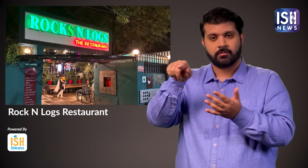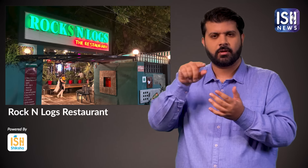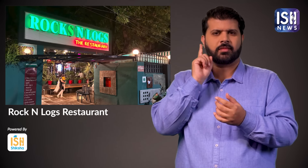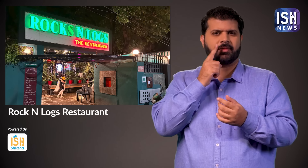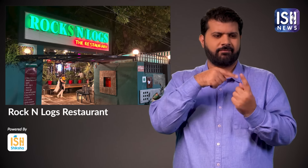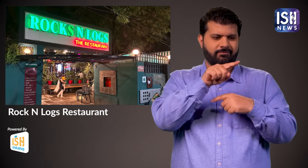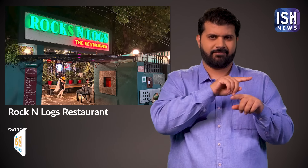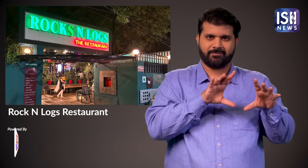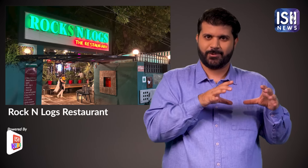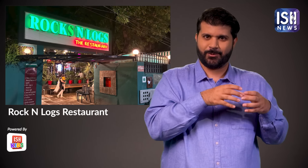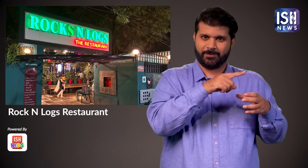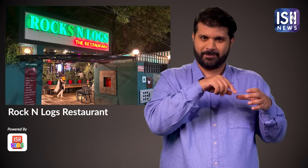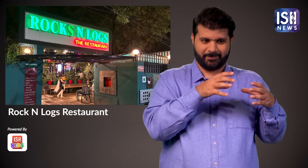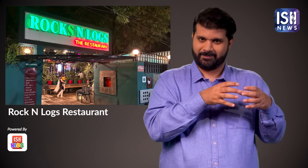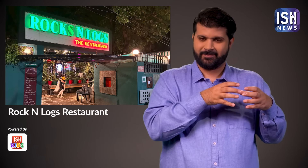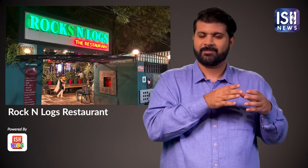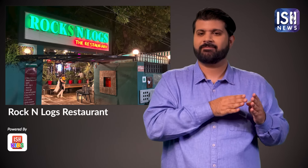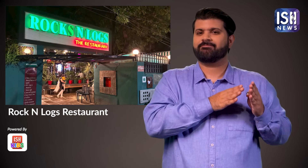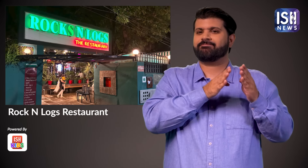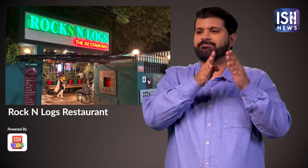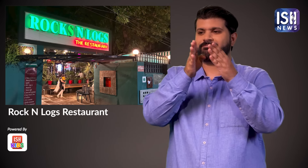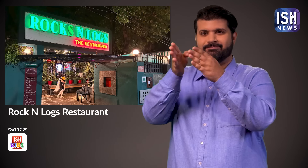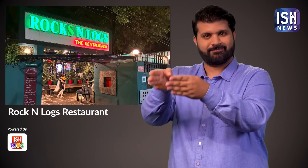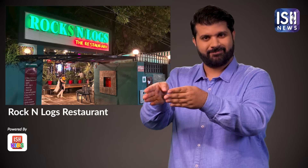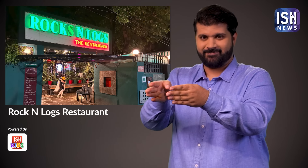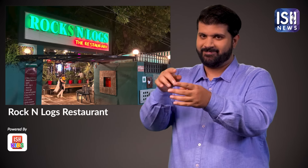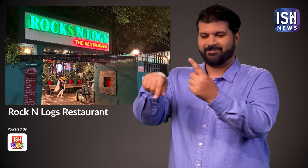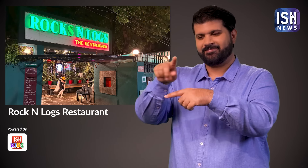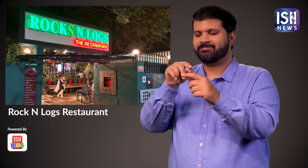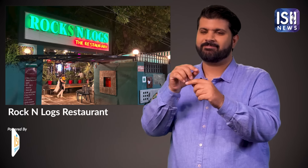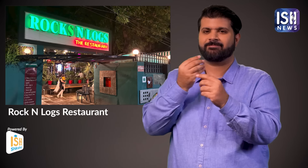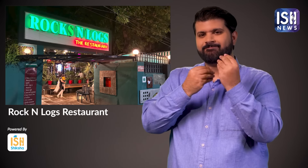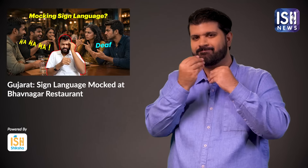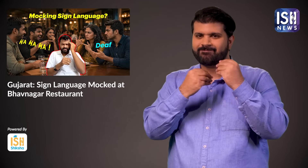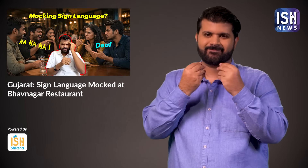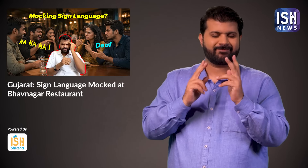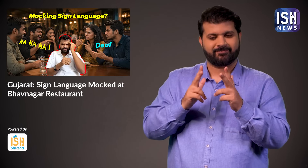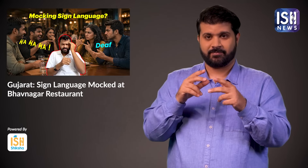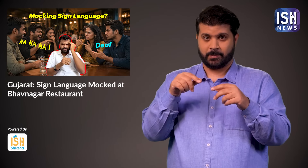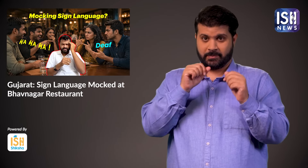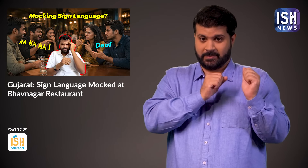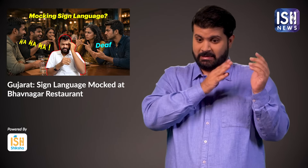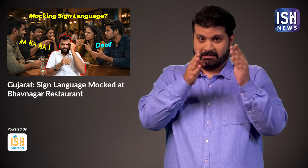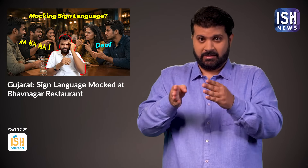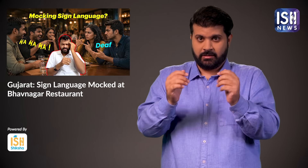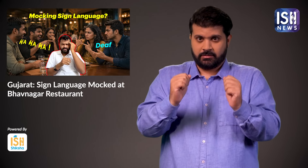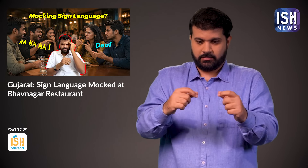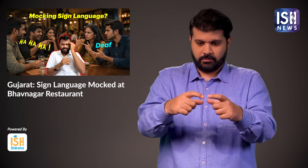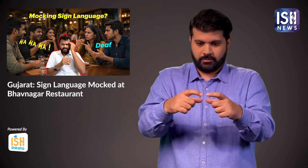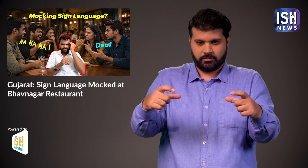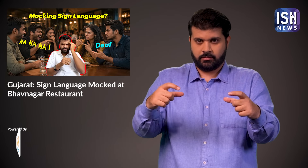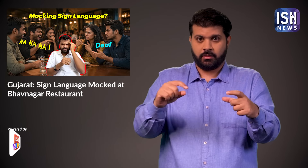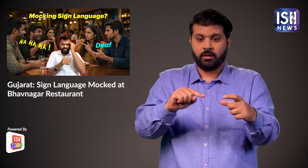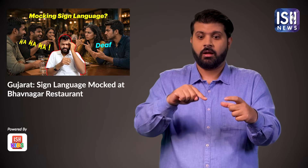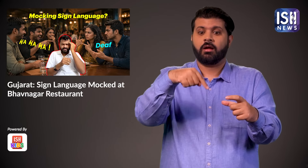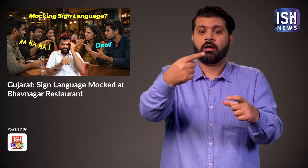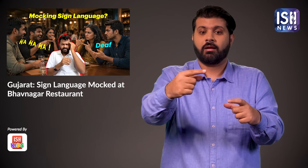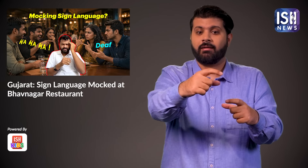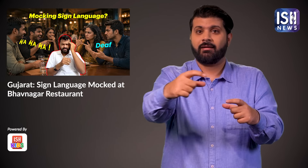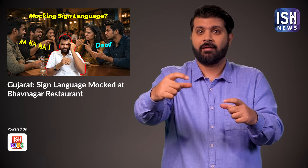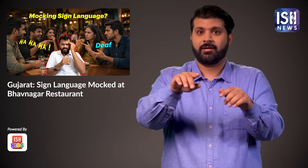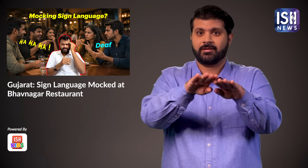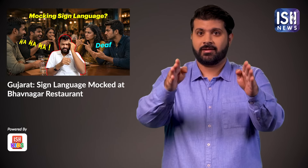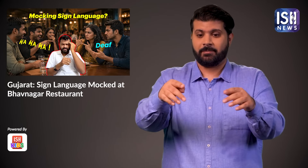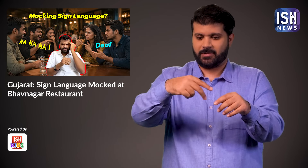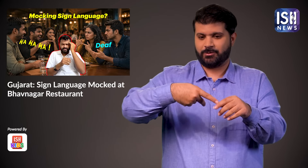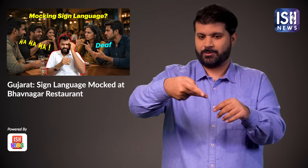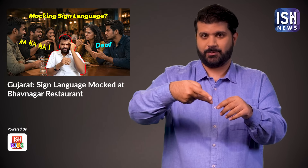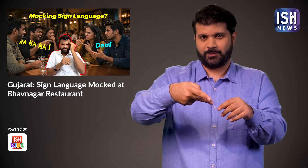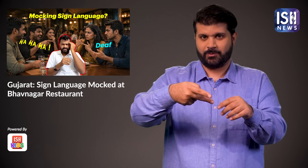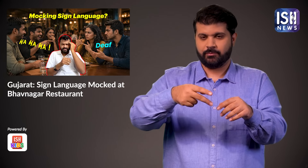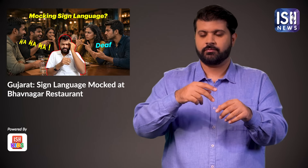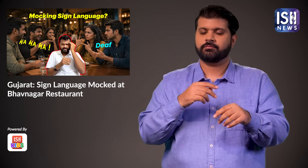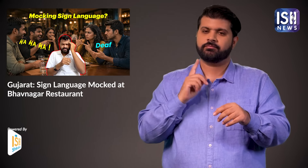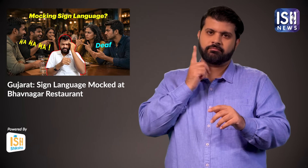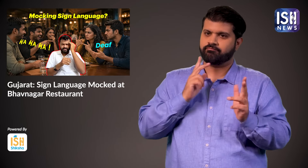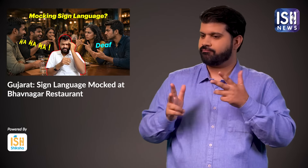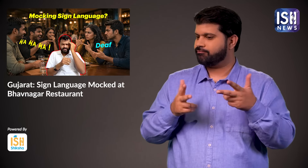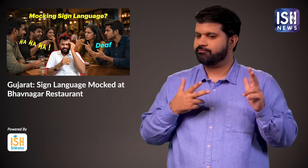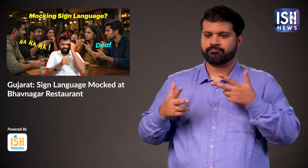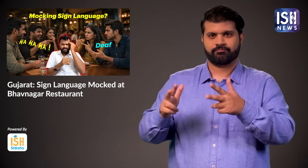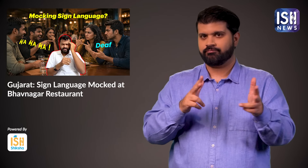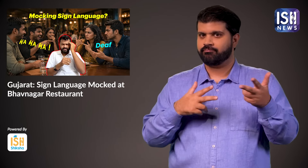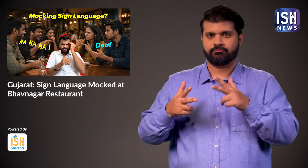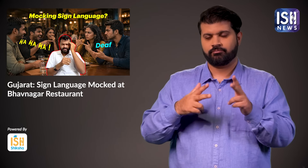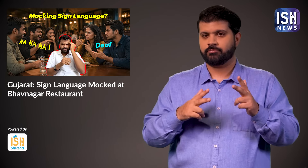a group of Deaf men were dining and chatting. They were seated across two tables.